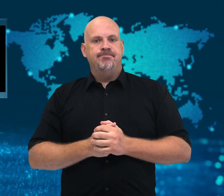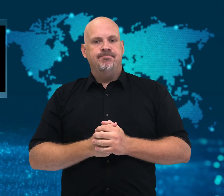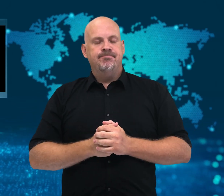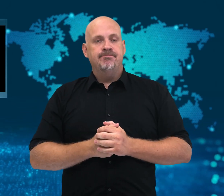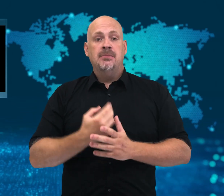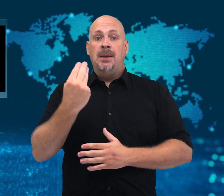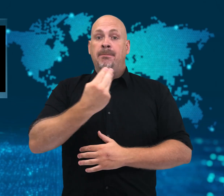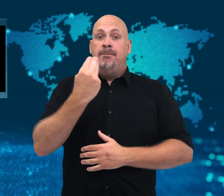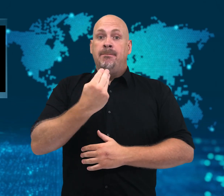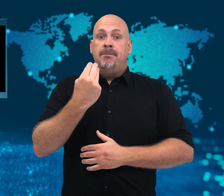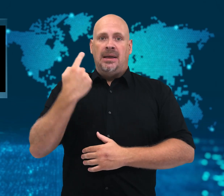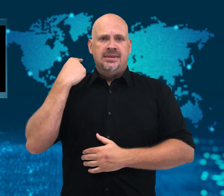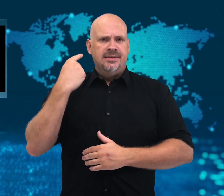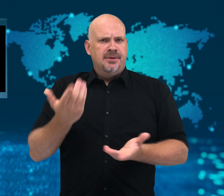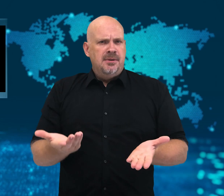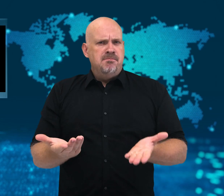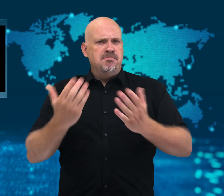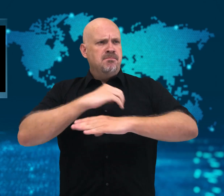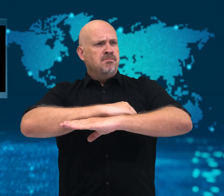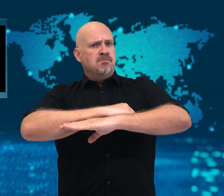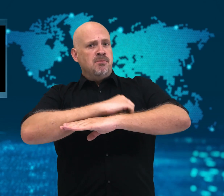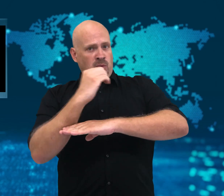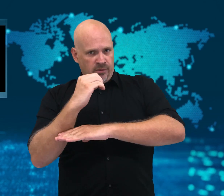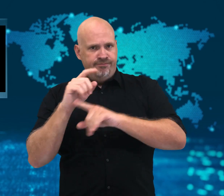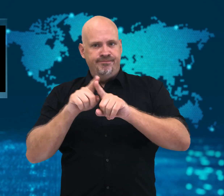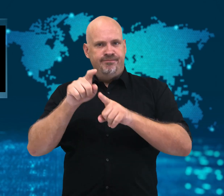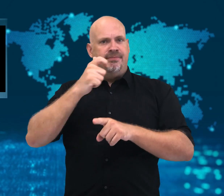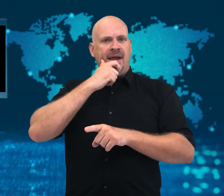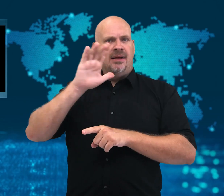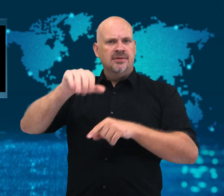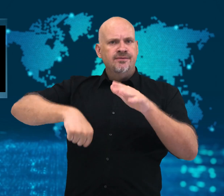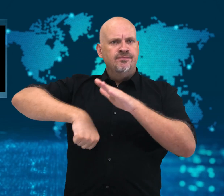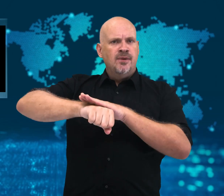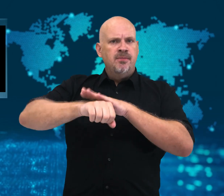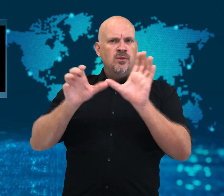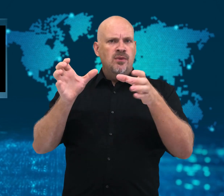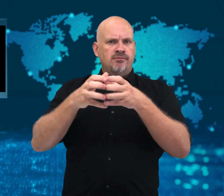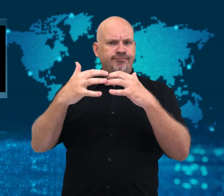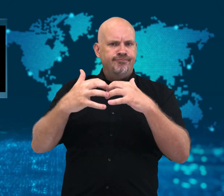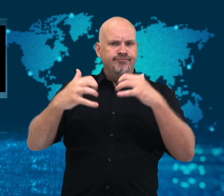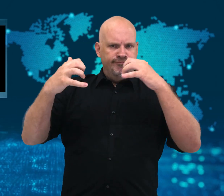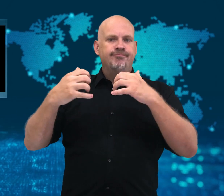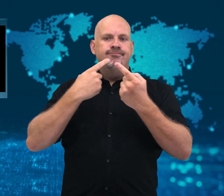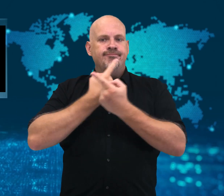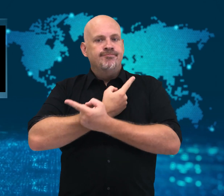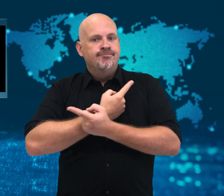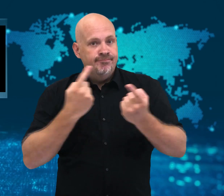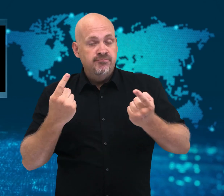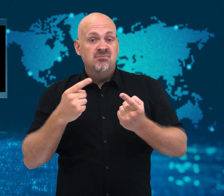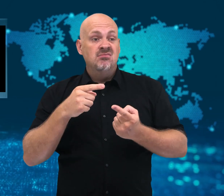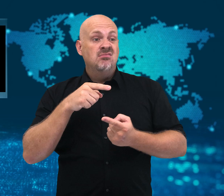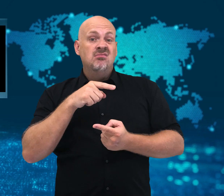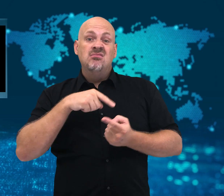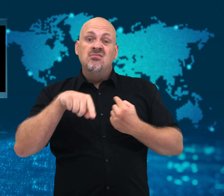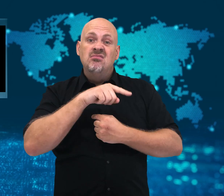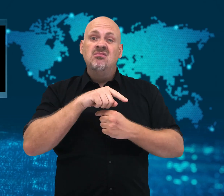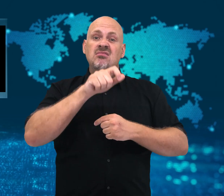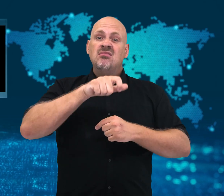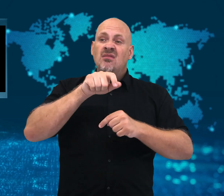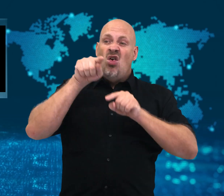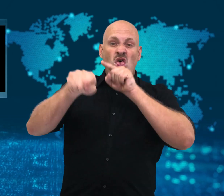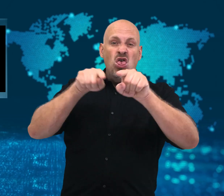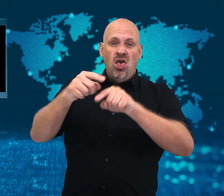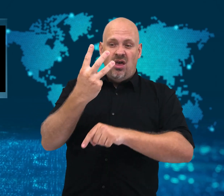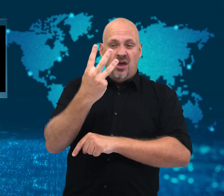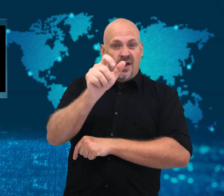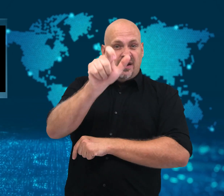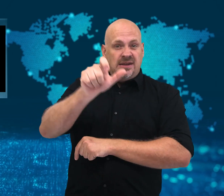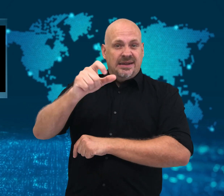England’s Football Association (FA) released a statement saying